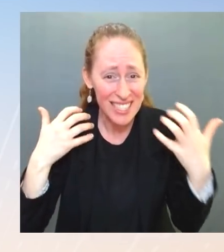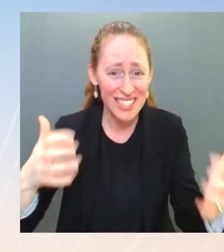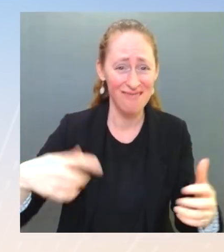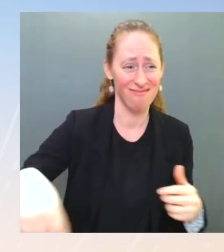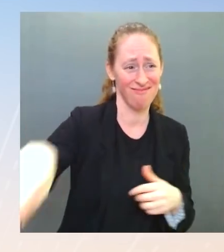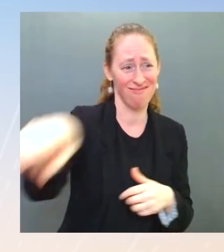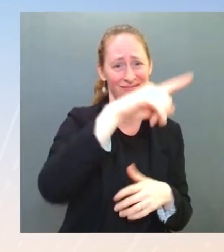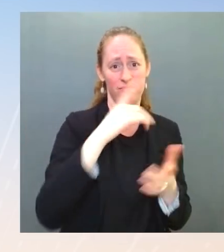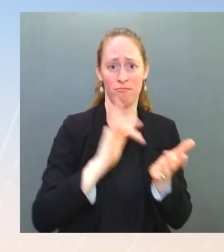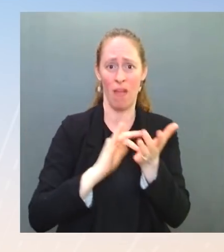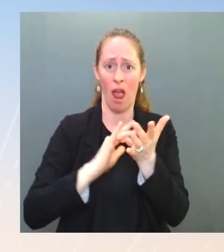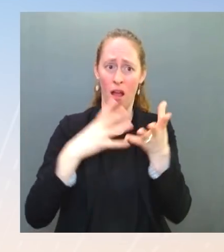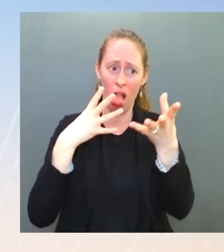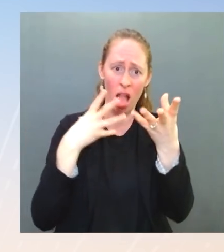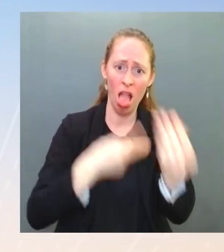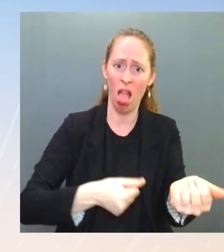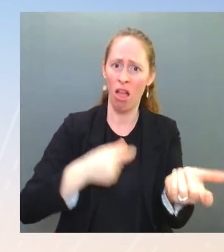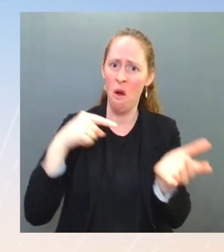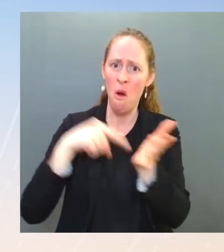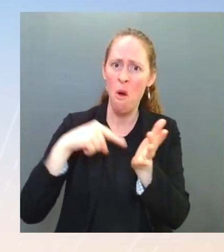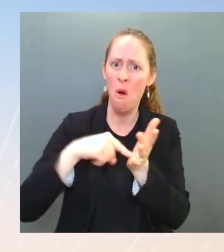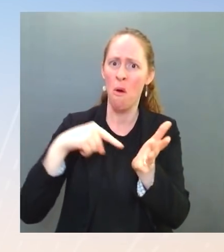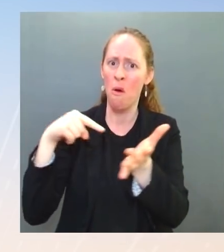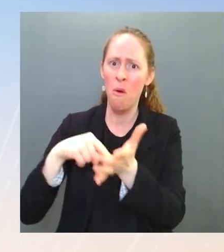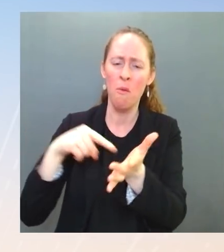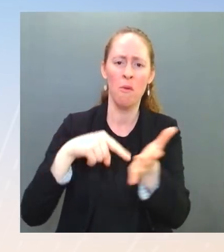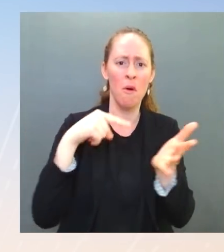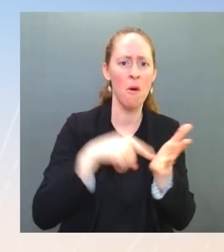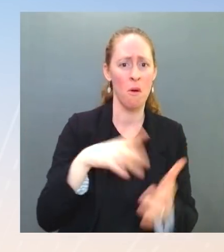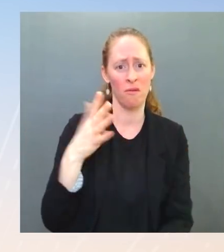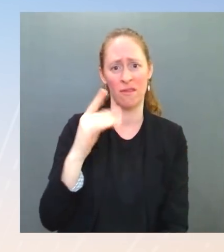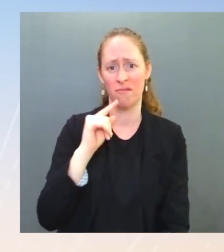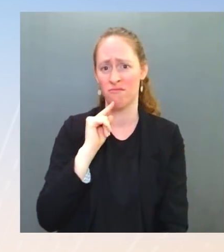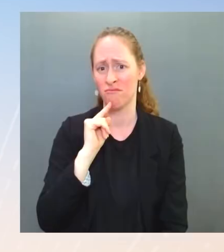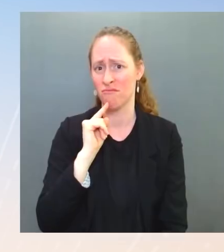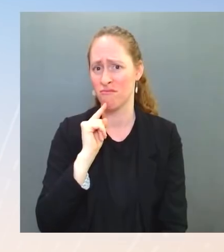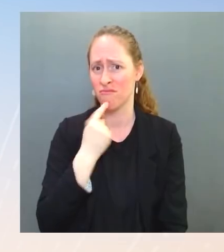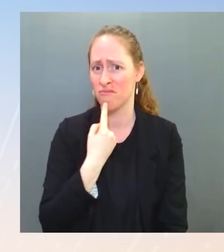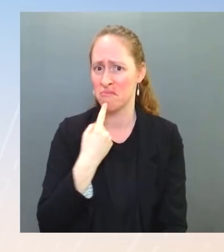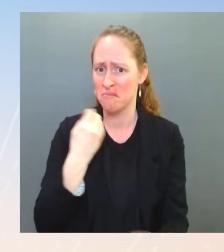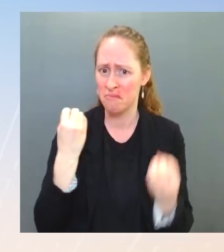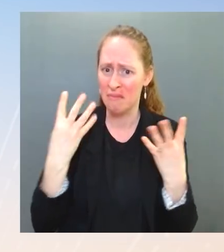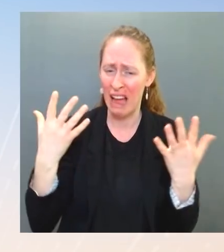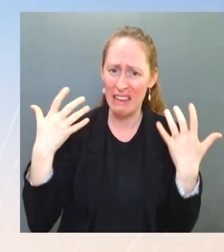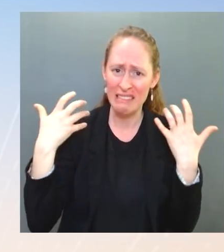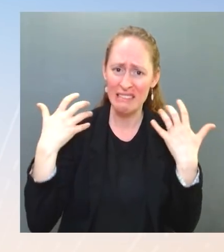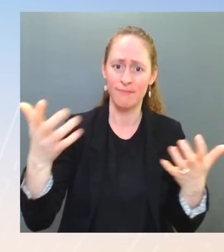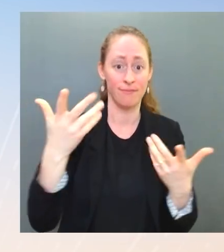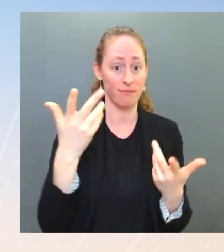but it is not just a financial issue. It can have negative health effects too. Studies have found that Americans with medical debt